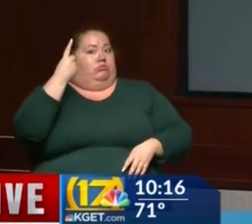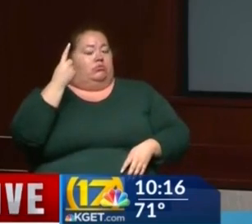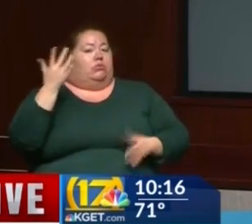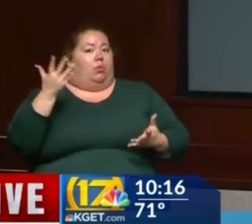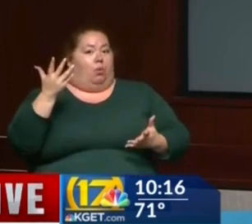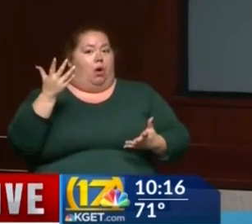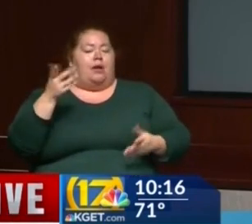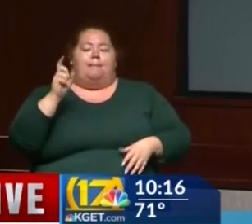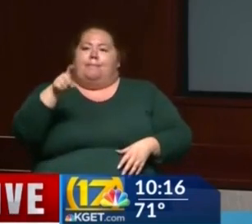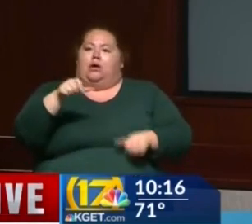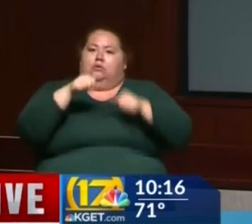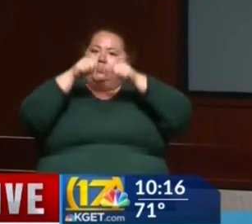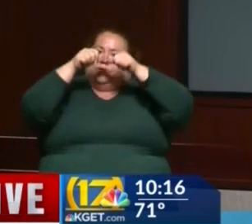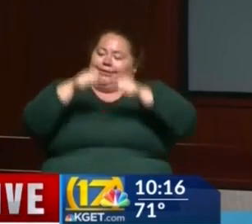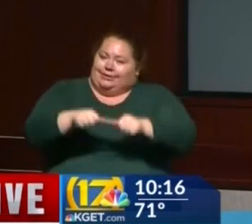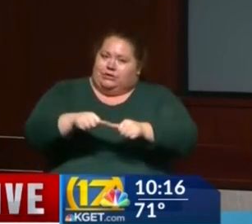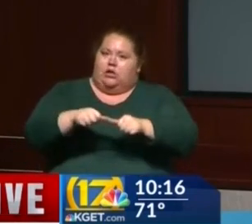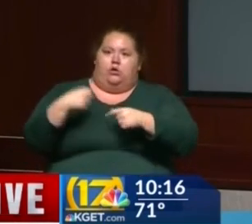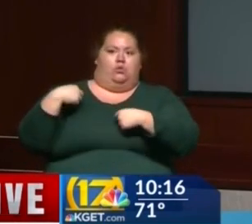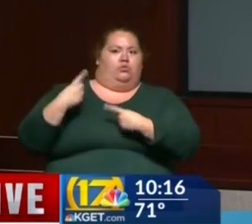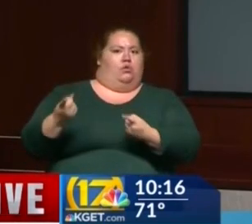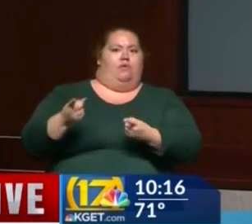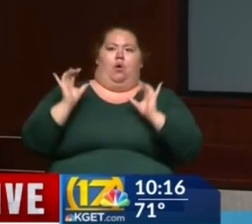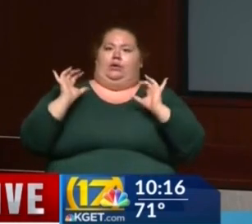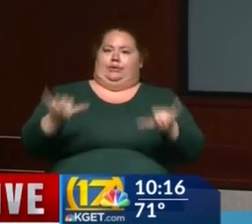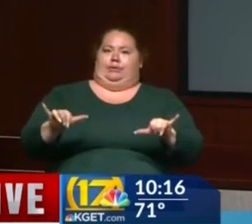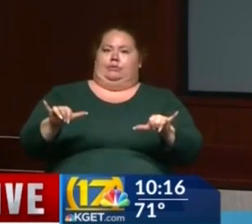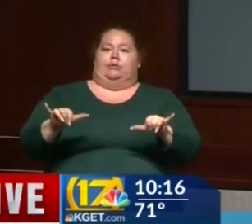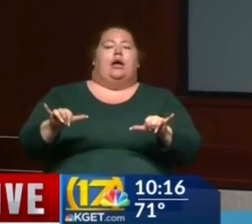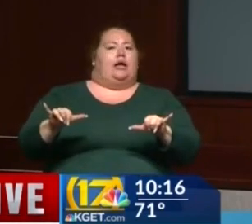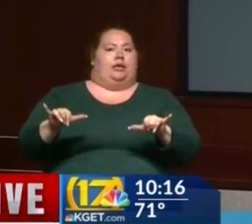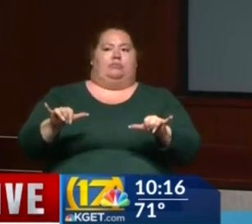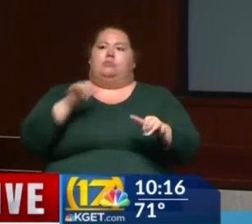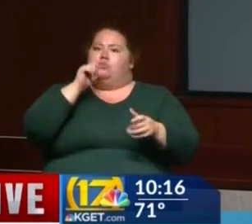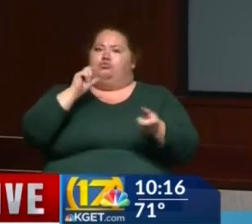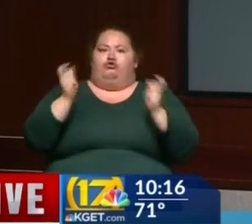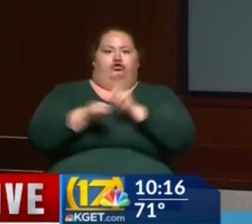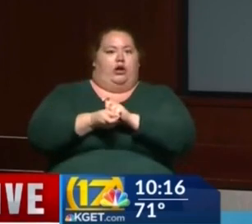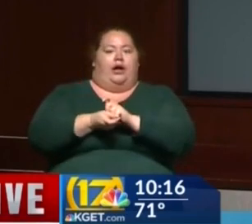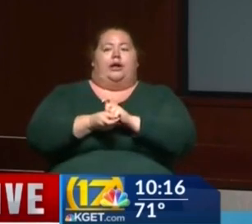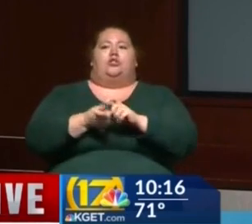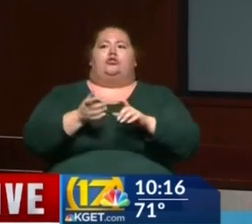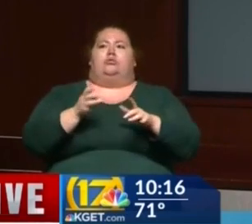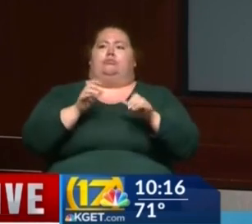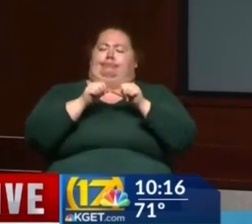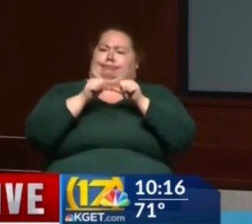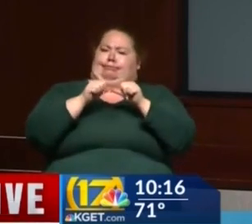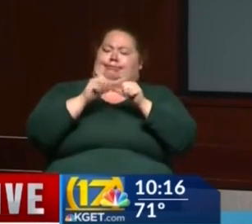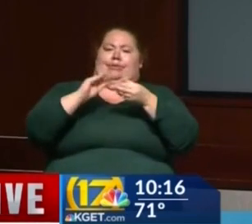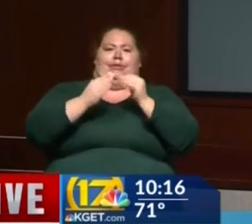NUMBERS ARE IMPROVING IT'S VERY IMPORTANT THAT WE ALL UNDERSTAND THAT WE HAVE GOT TO